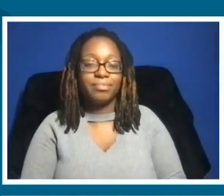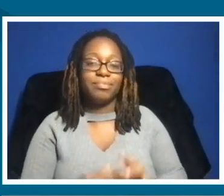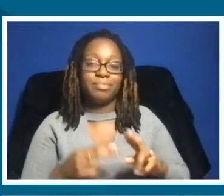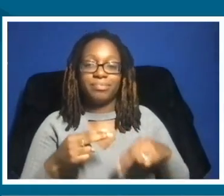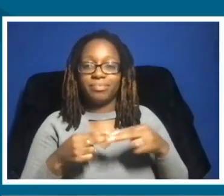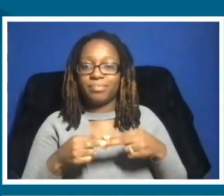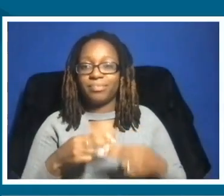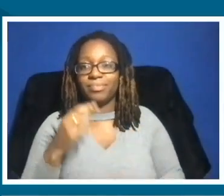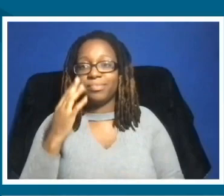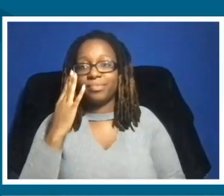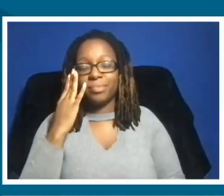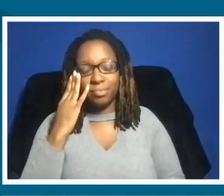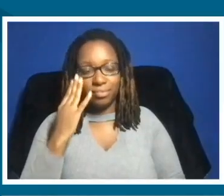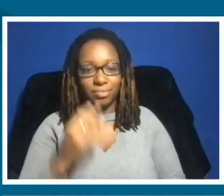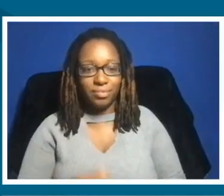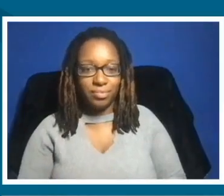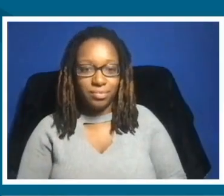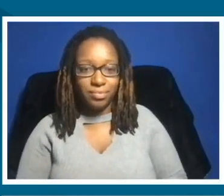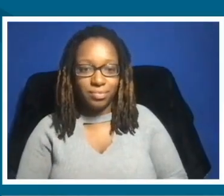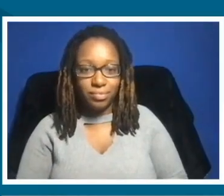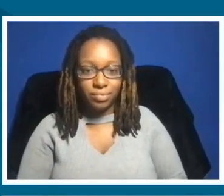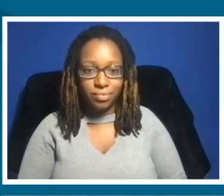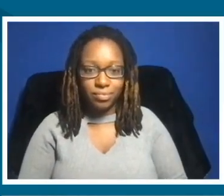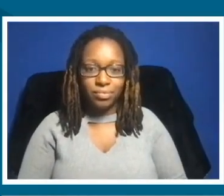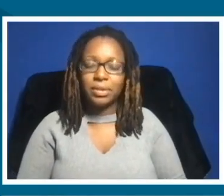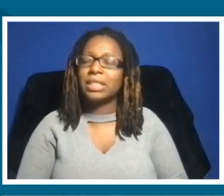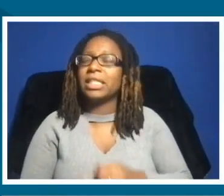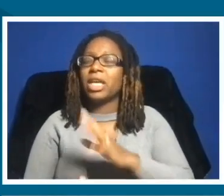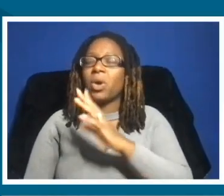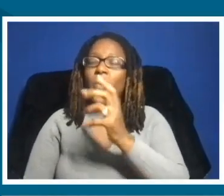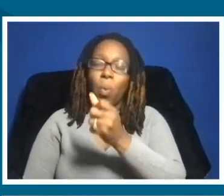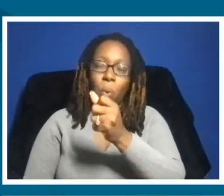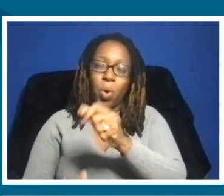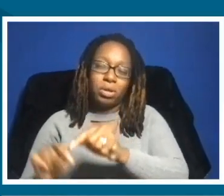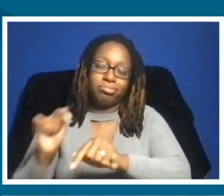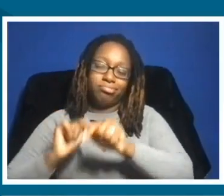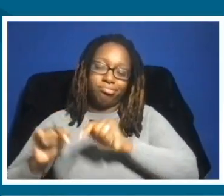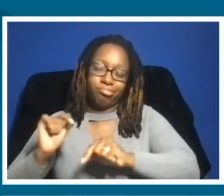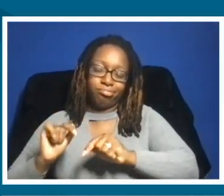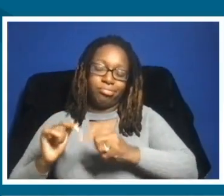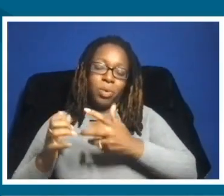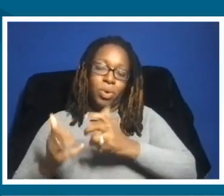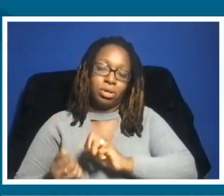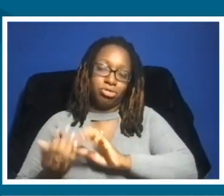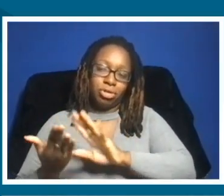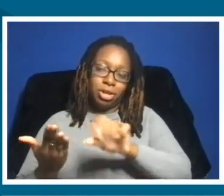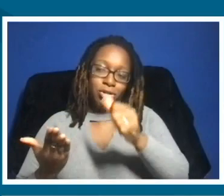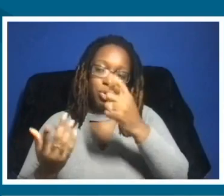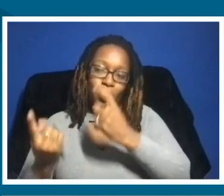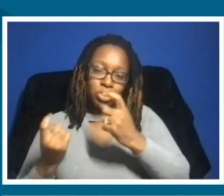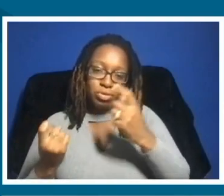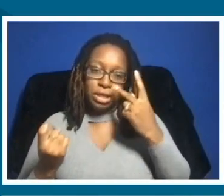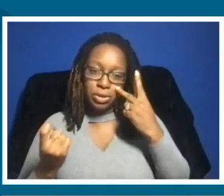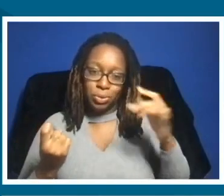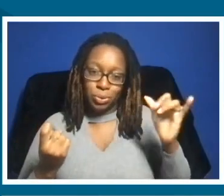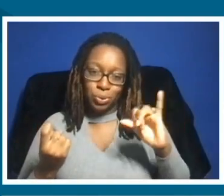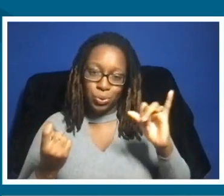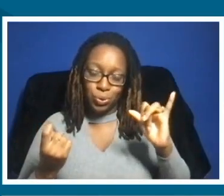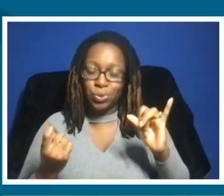um you know what before you i wanted to address a couple of the other questions